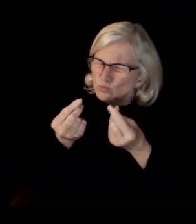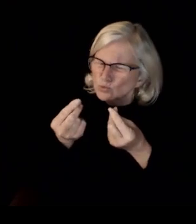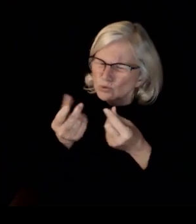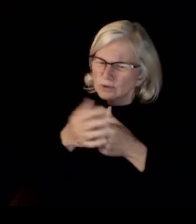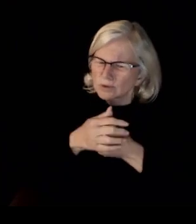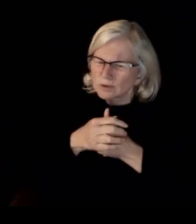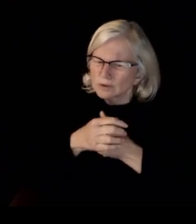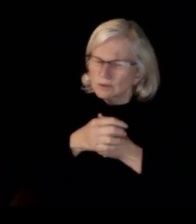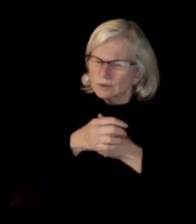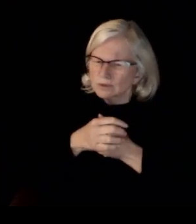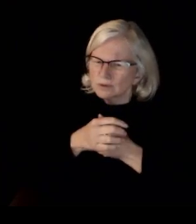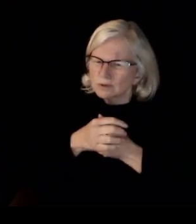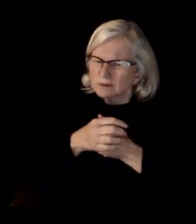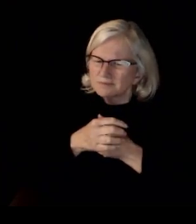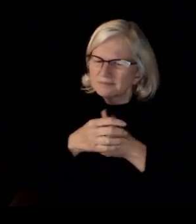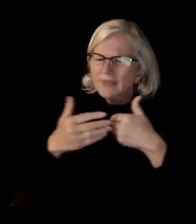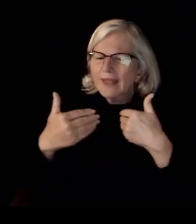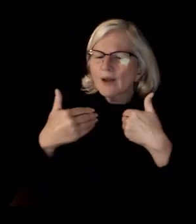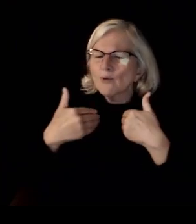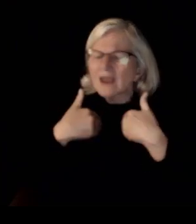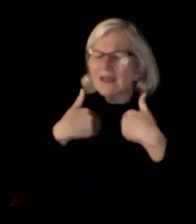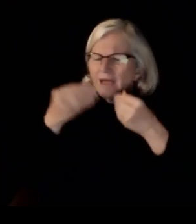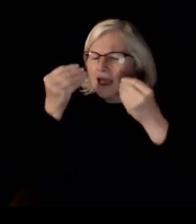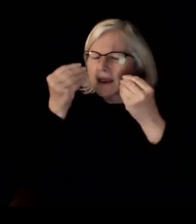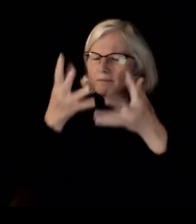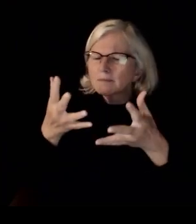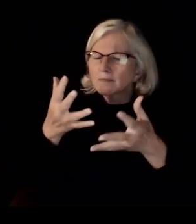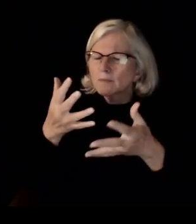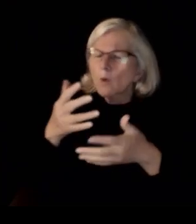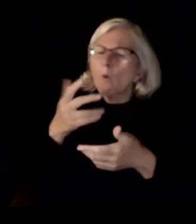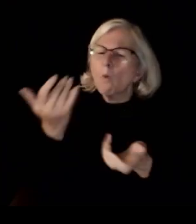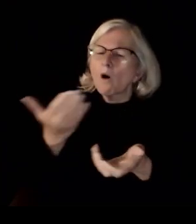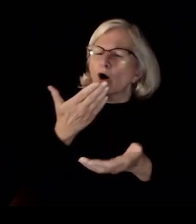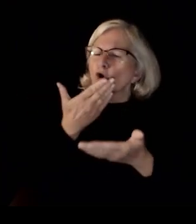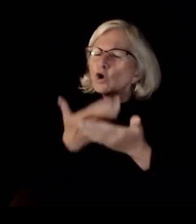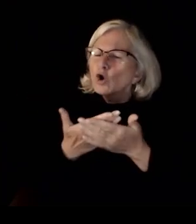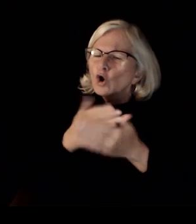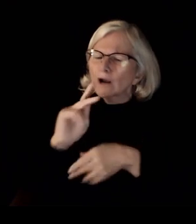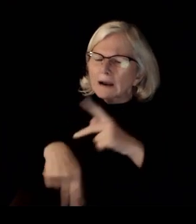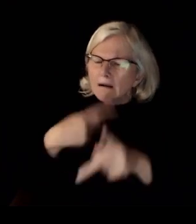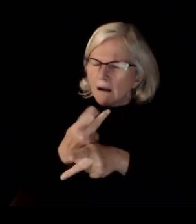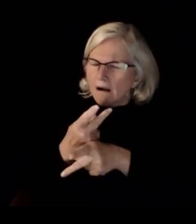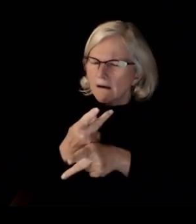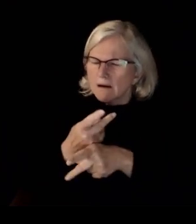how to properly wear it and how to care for it on the stay safe Minnesota site. We do